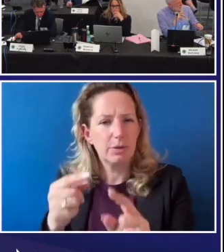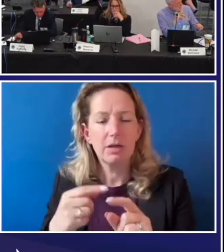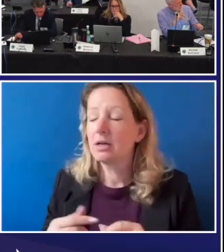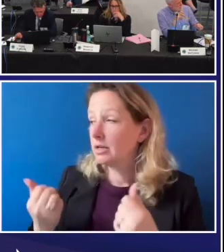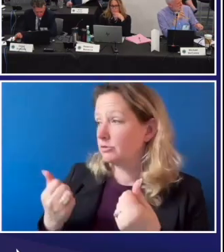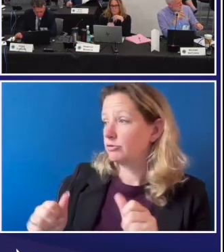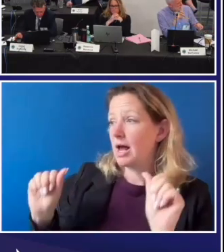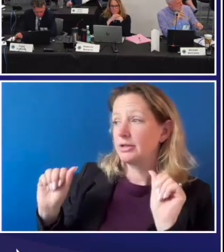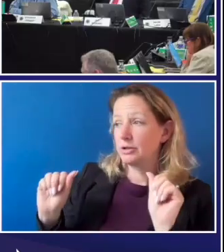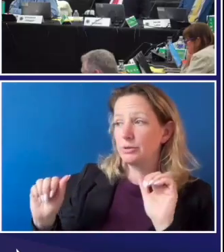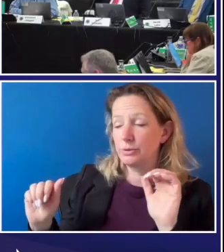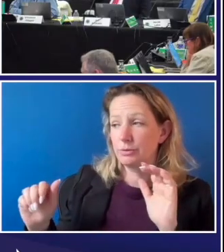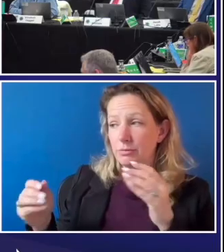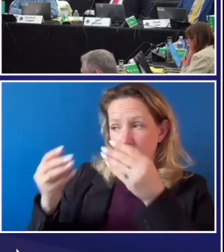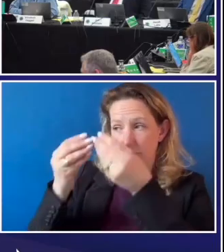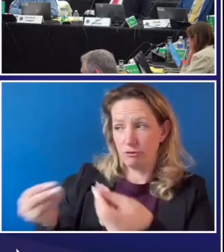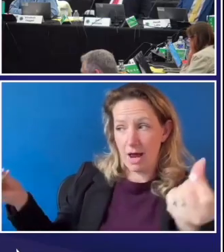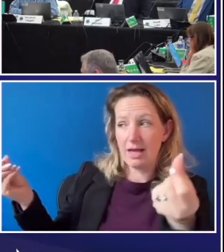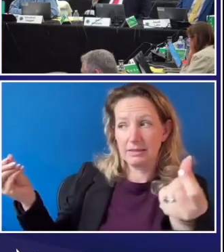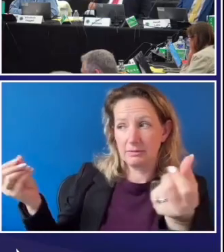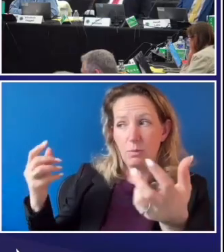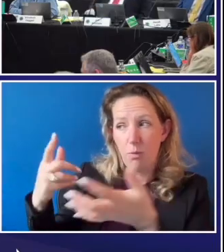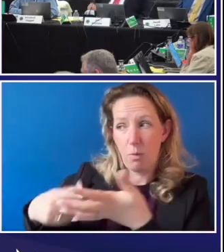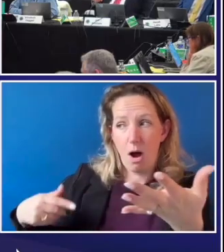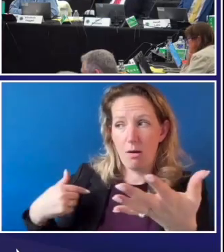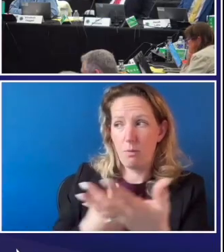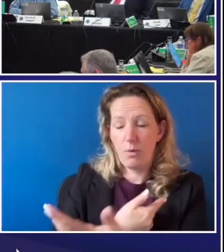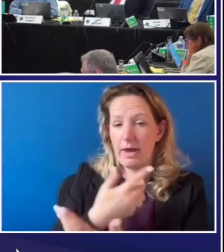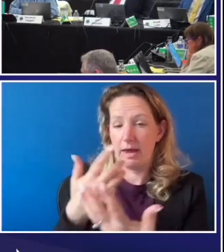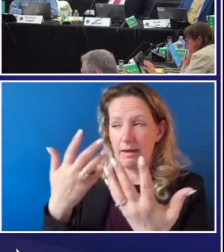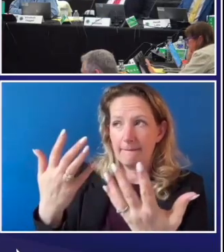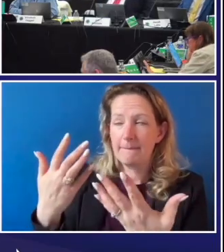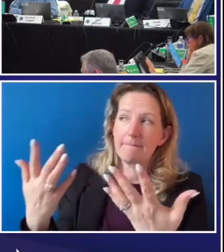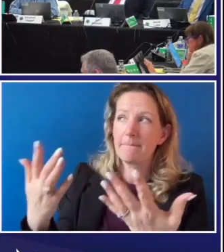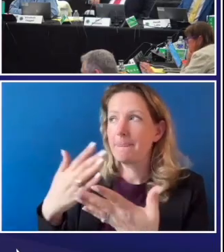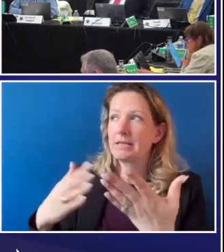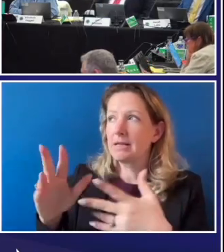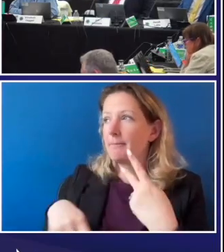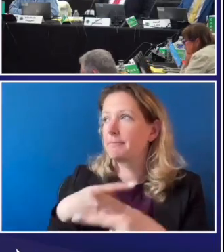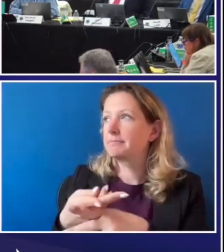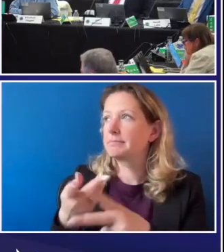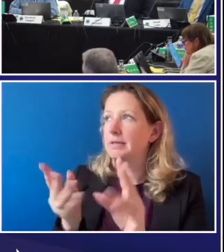we had wanted to, is that there is going to be some sort of, um, clear, uh, decision